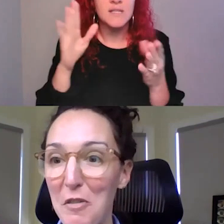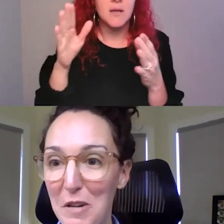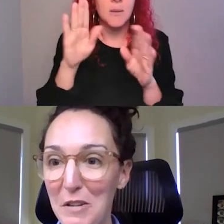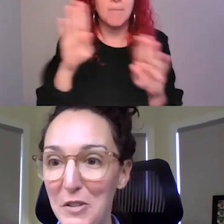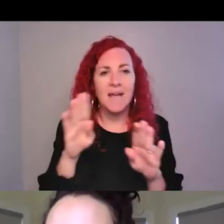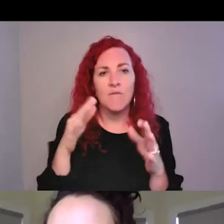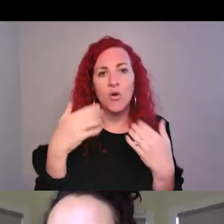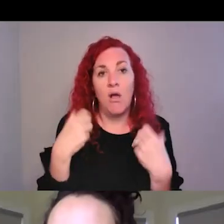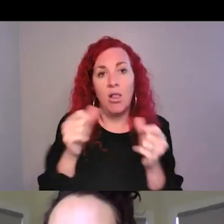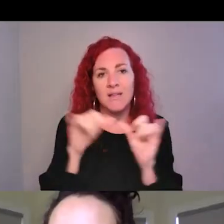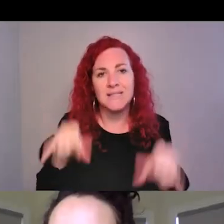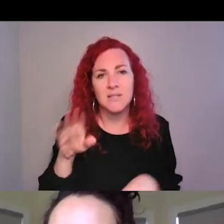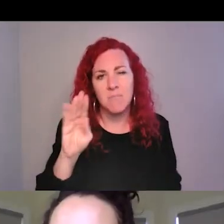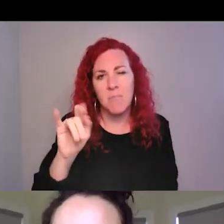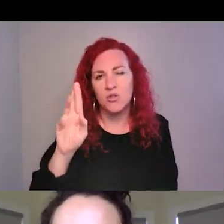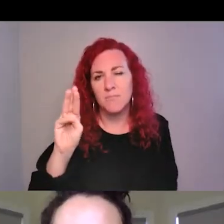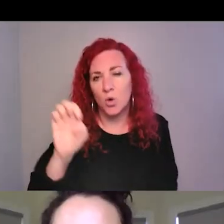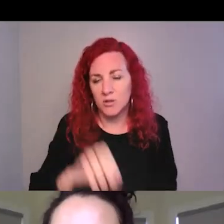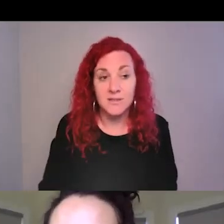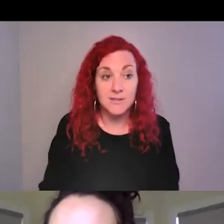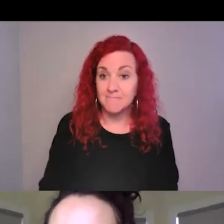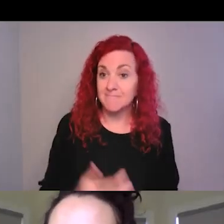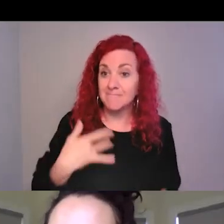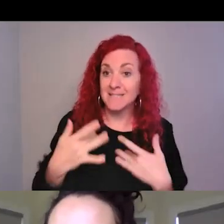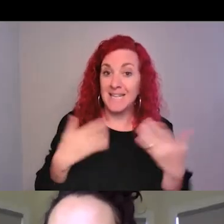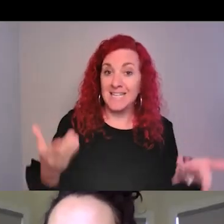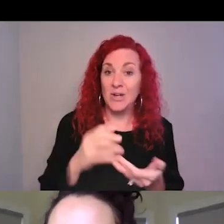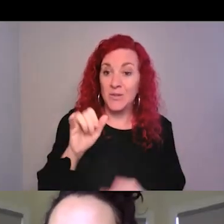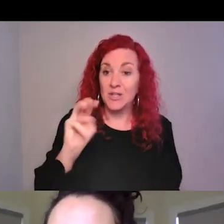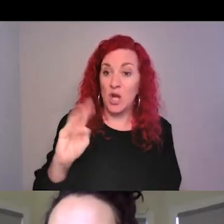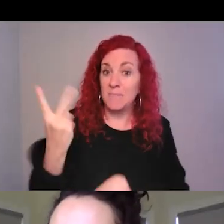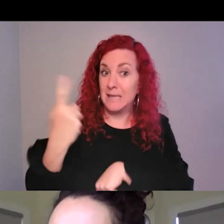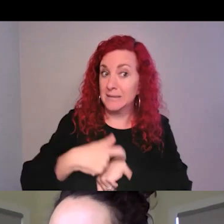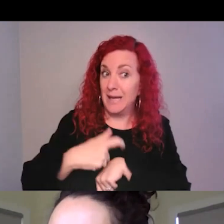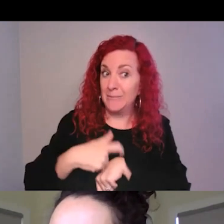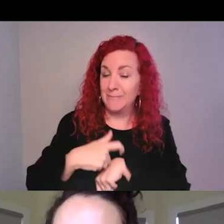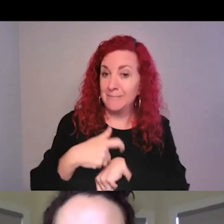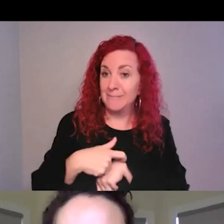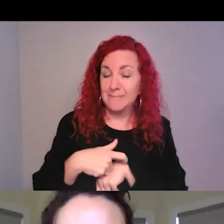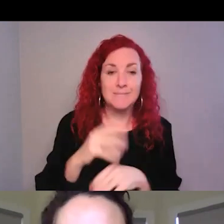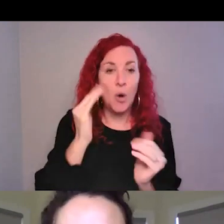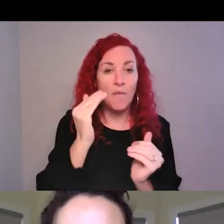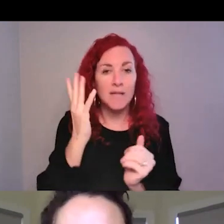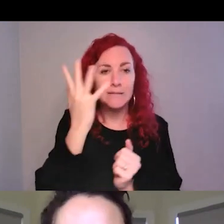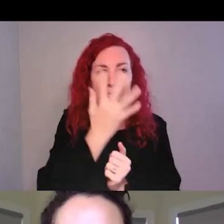: WE ARE THRILLED TO BE WITH YOU FOR THE SEND TIME. HOPEFULLY SOME OF THIS IS FAMILIAR FOR YOU.